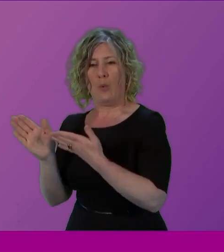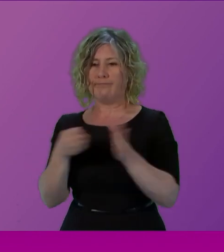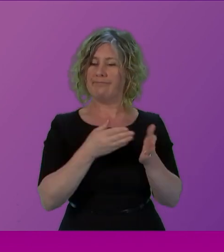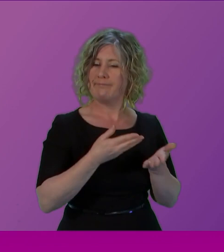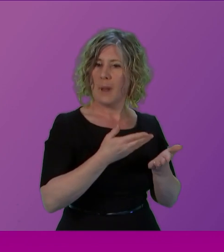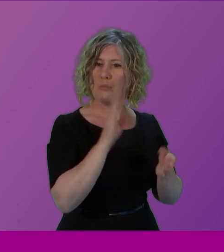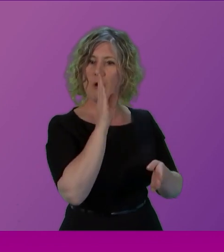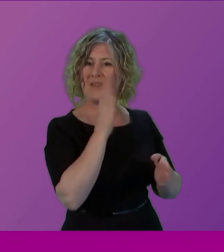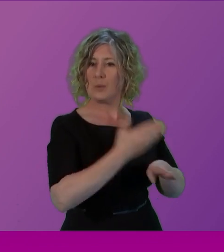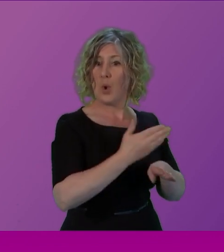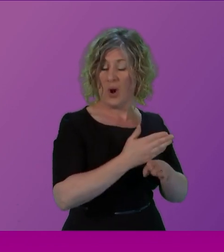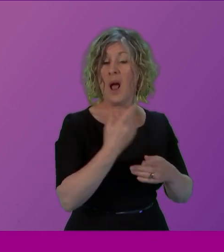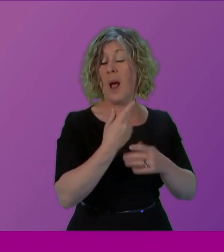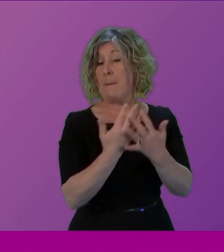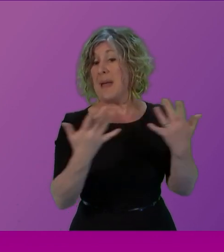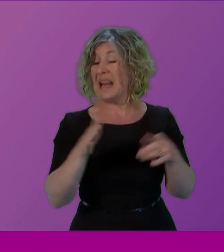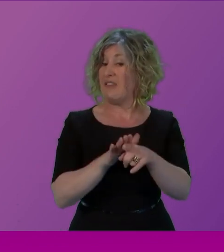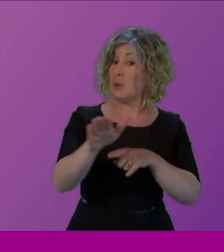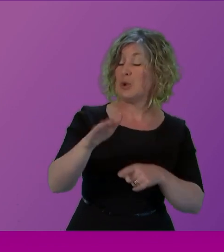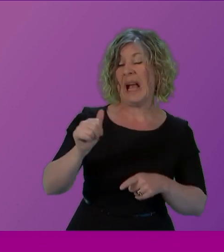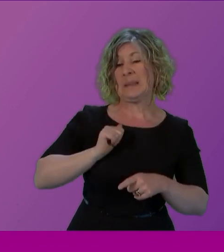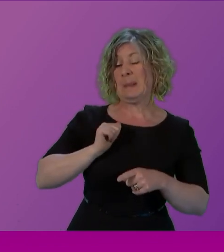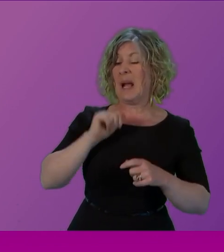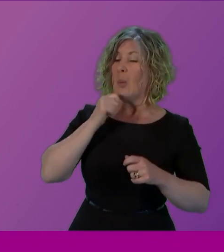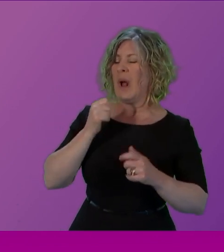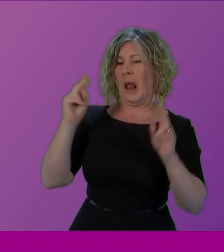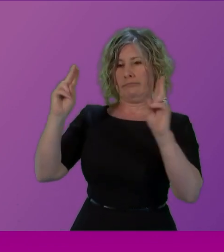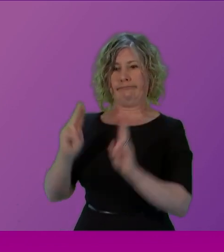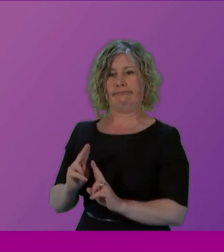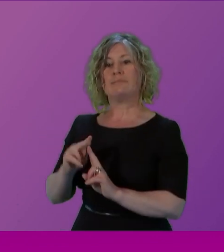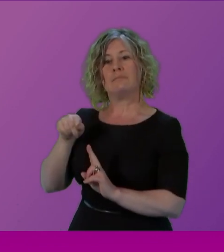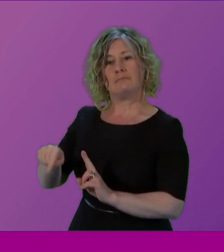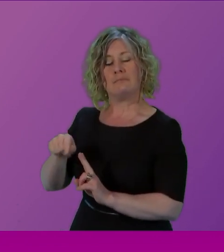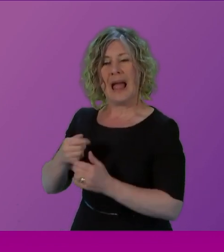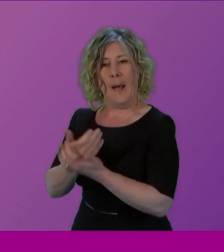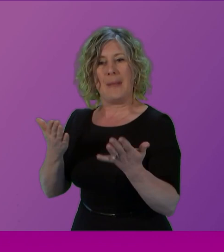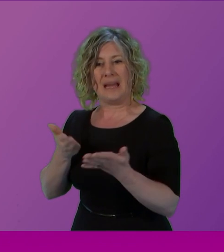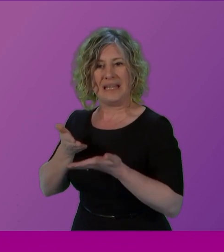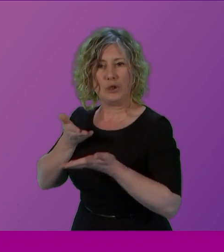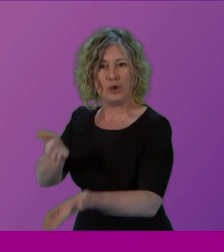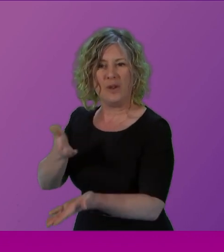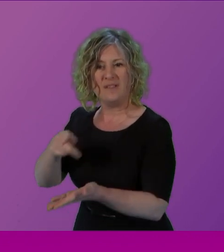services further in the year ahead. It has said: “it’s very clear an exodus is in motion.”